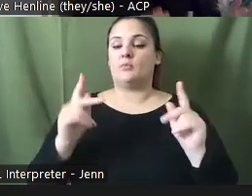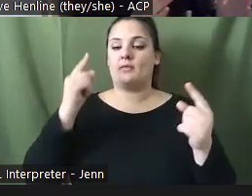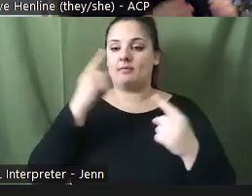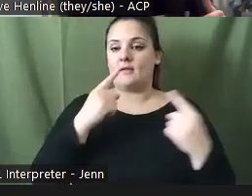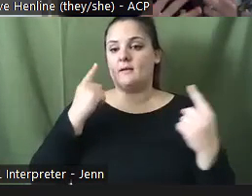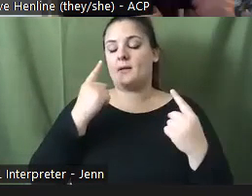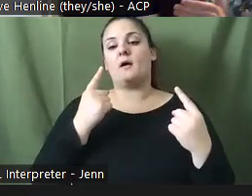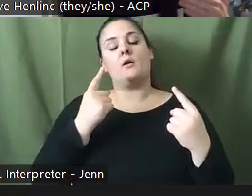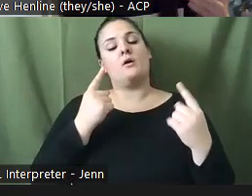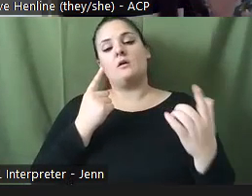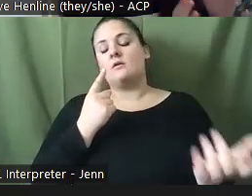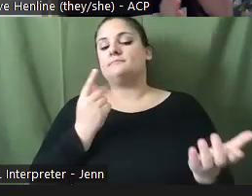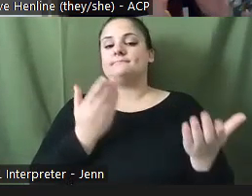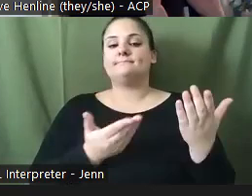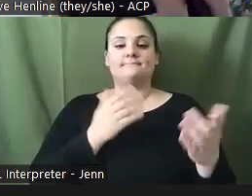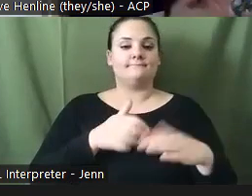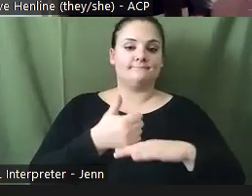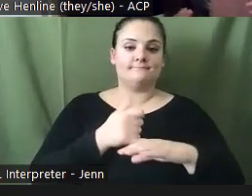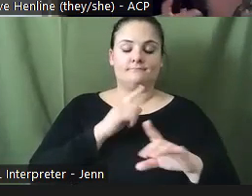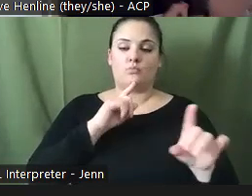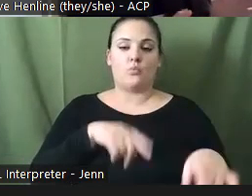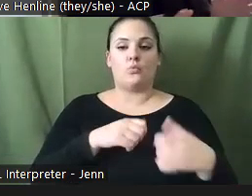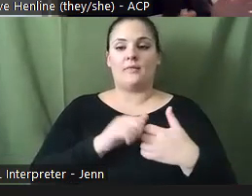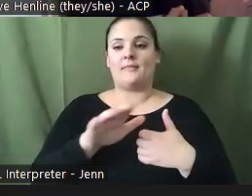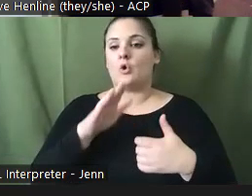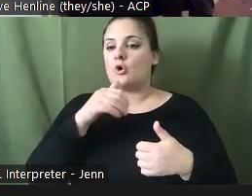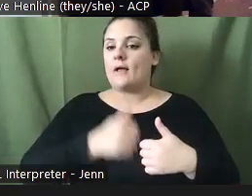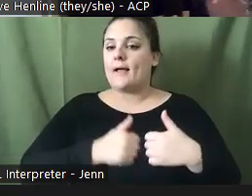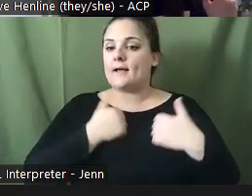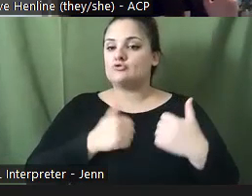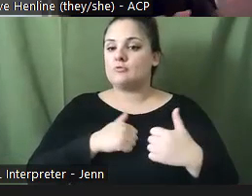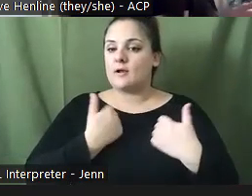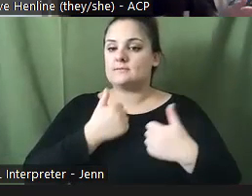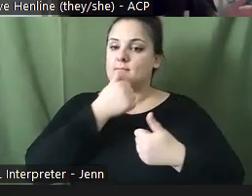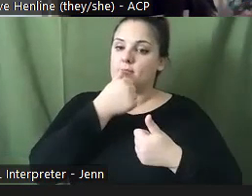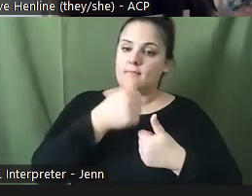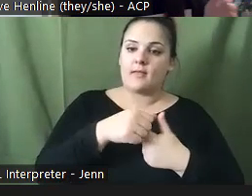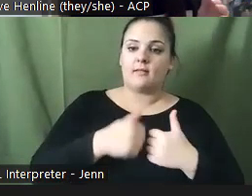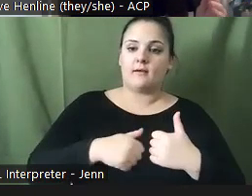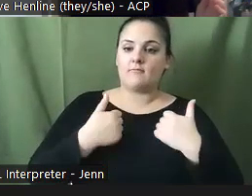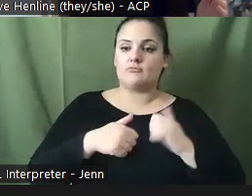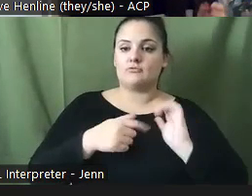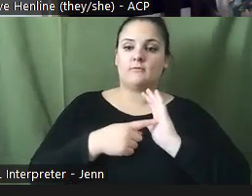making an order with their billing name and address reflected accurately, and then for their